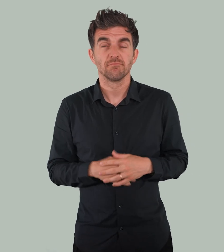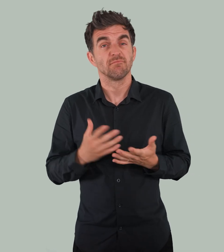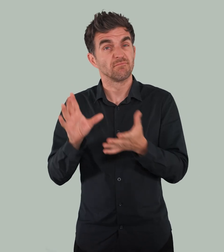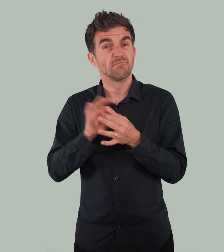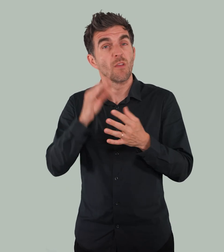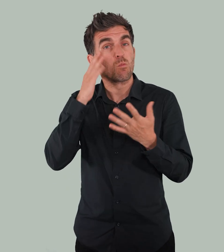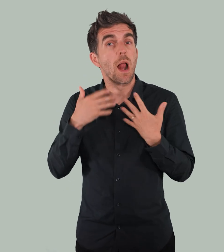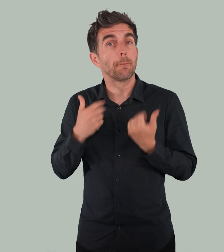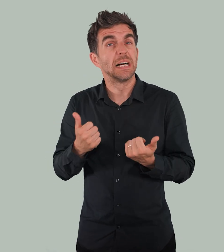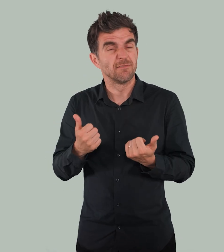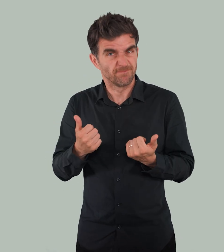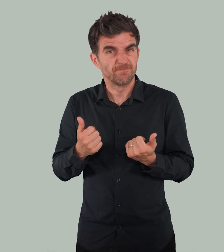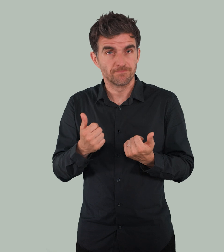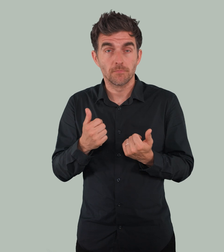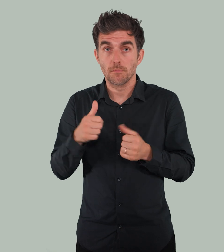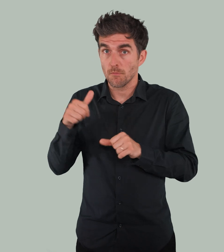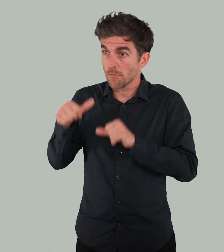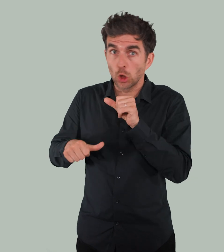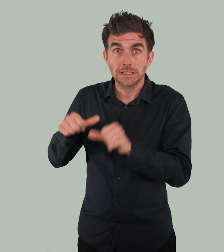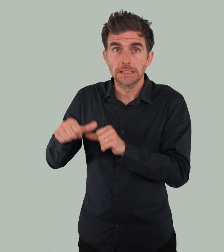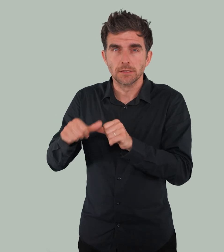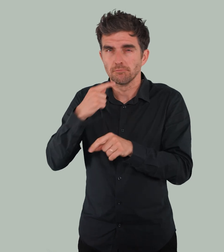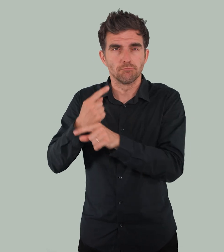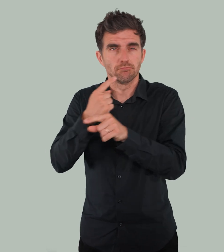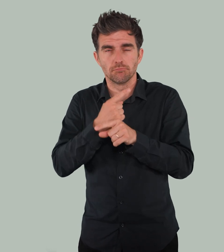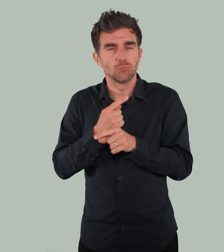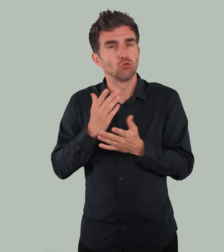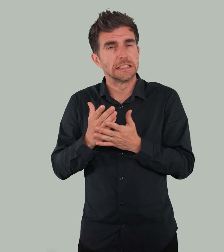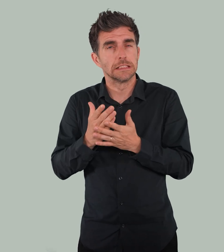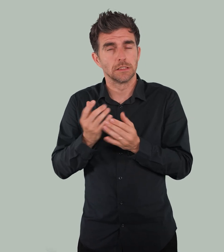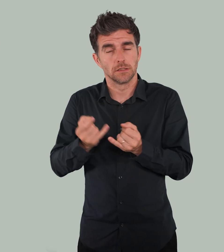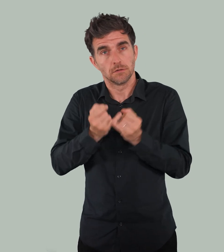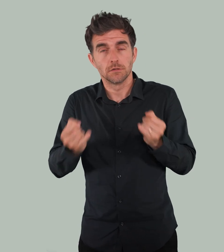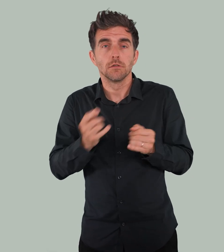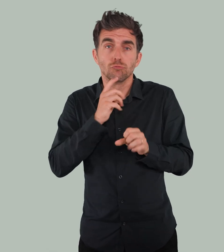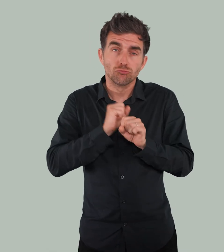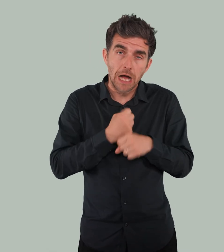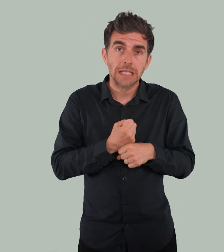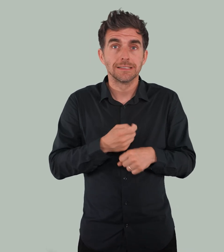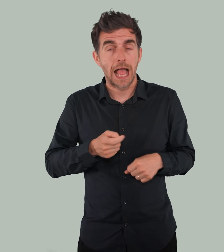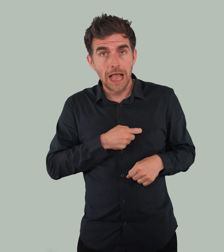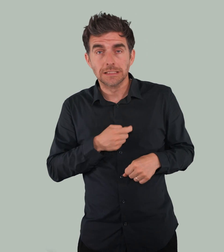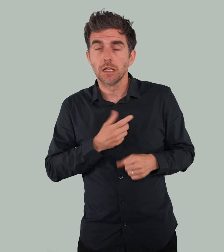Impact on wellbeing: The process is frequently reported as contributing to stress, anxiety,